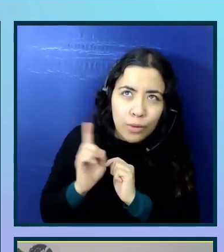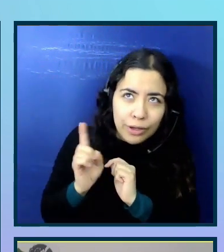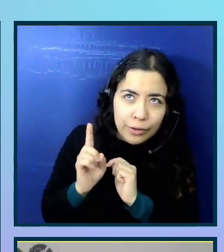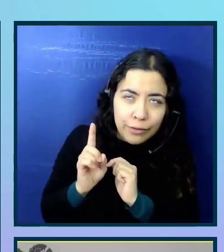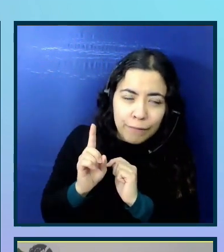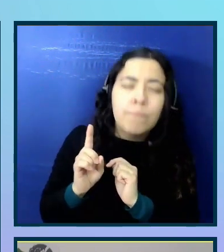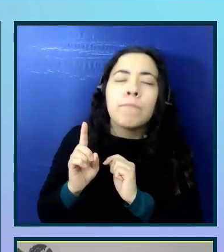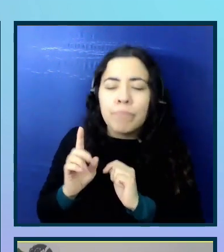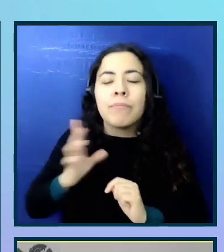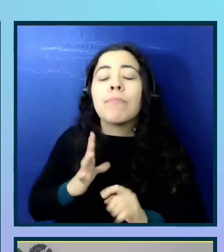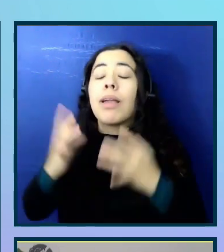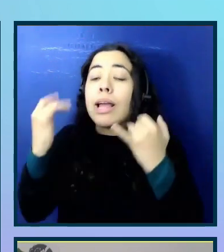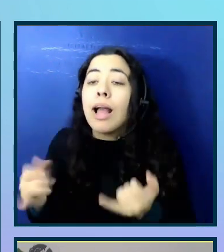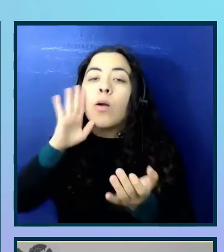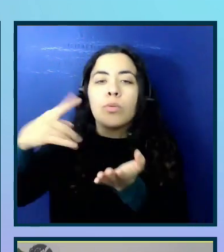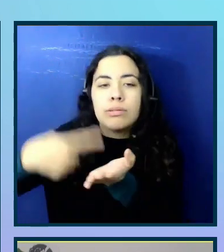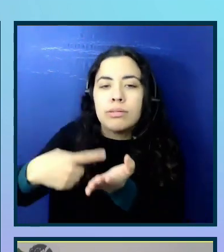of what could designers document?